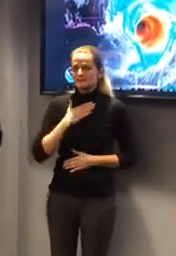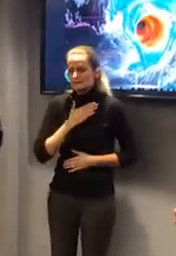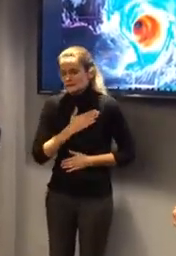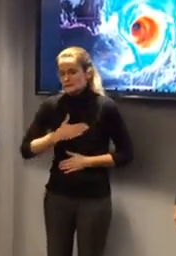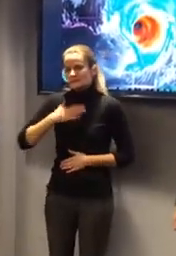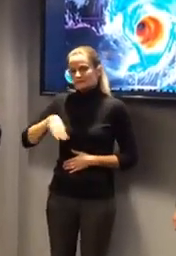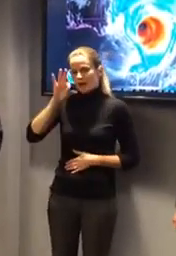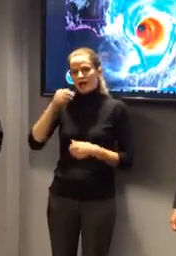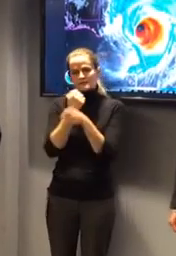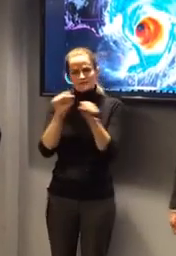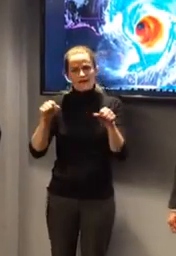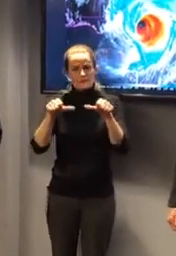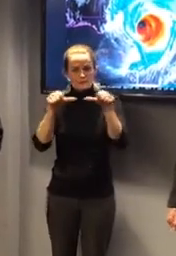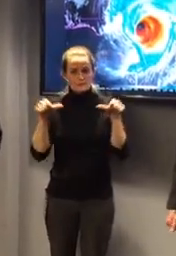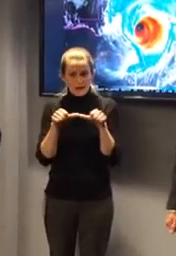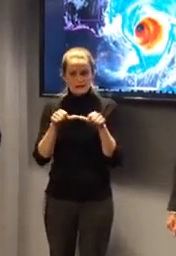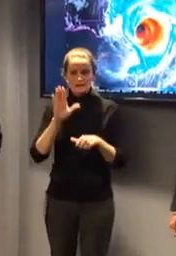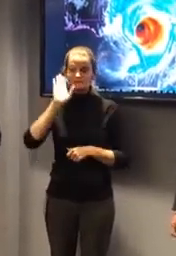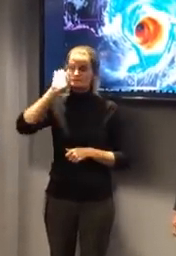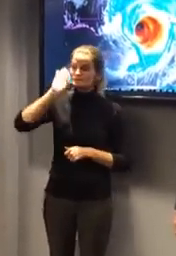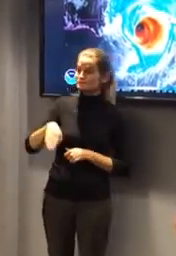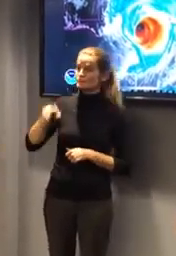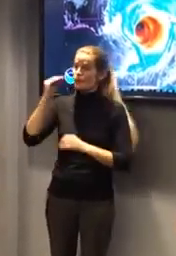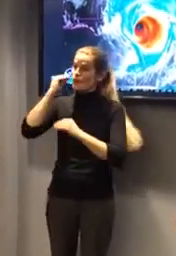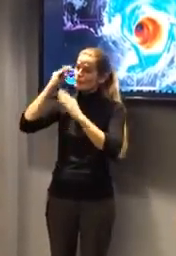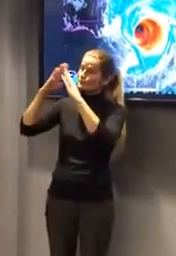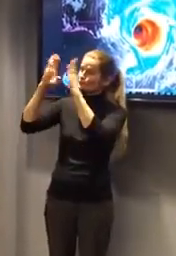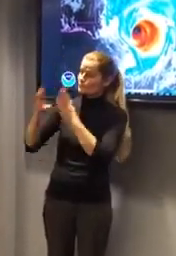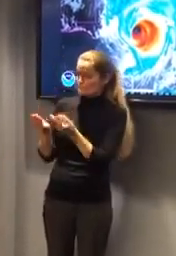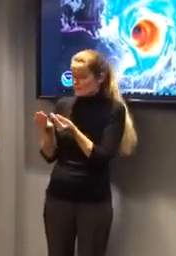We want to ensure that lives are protected as much as possible.